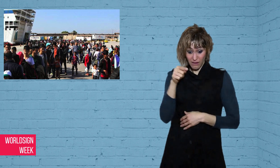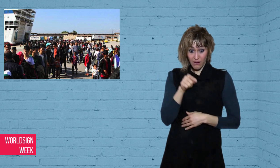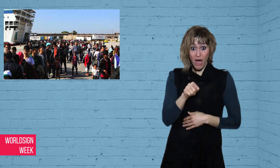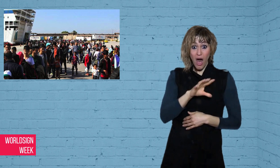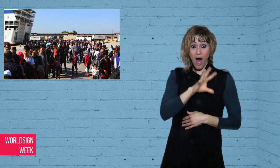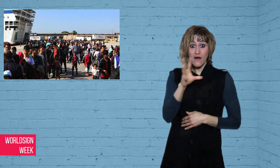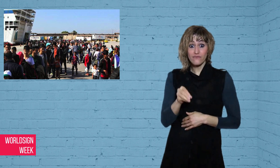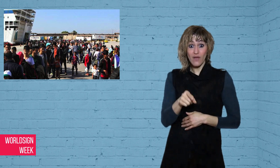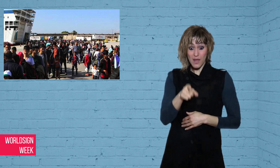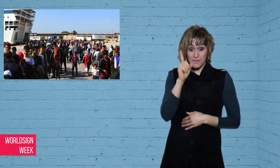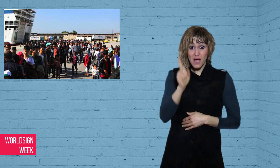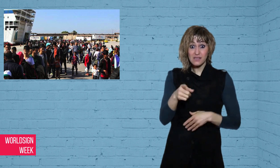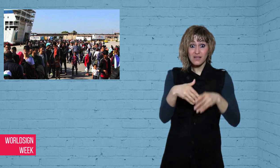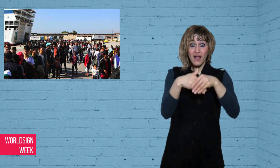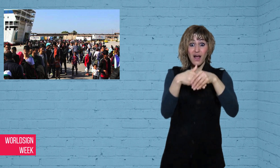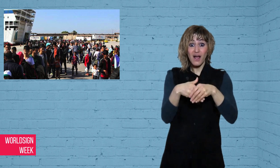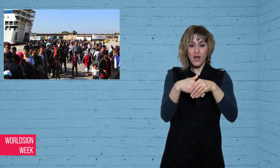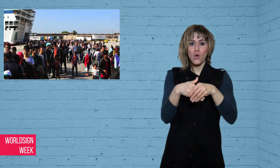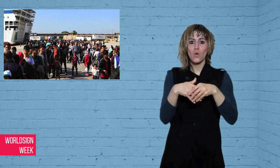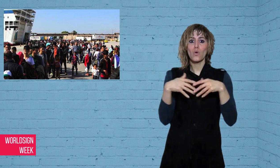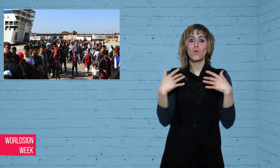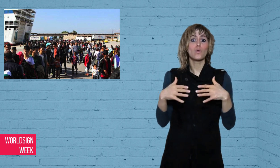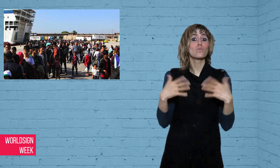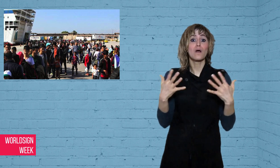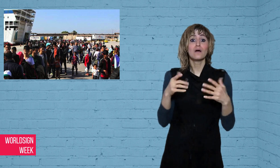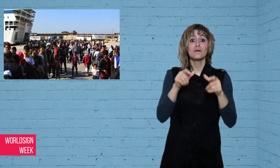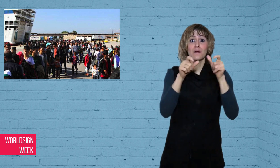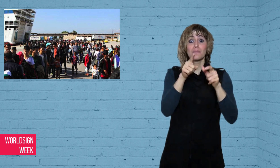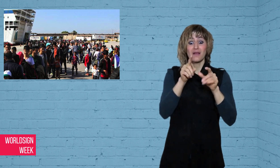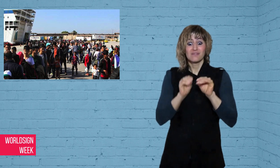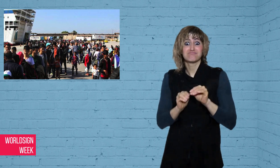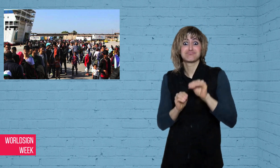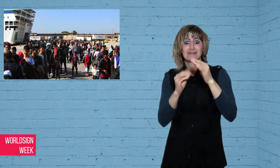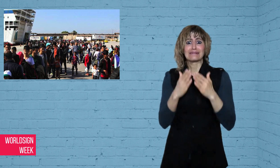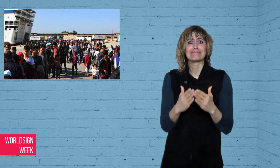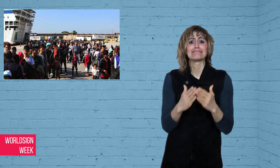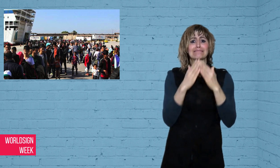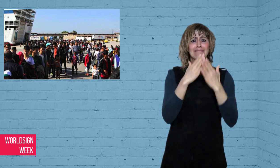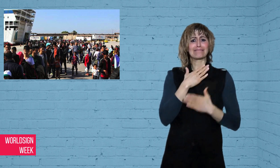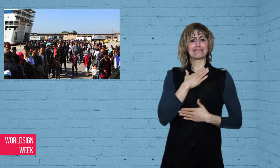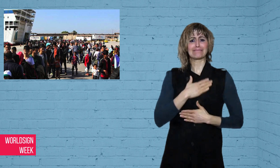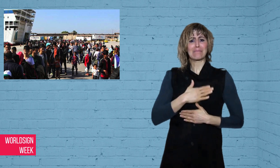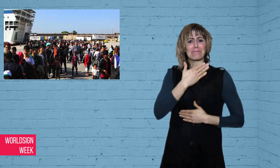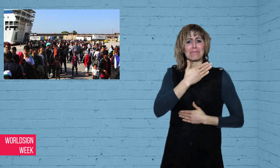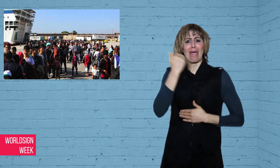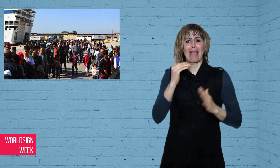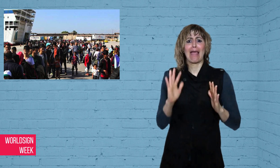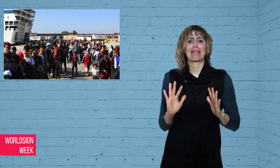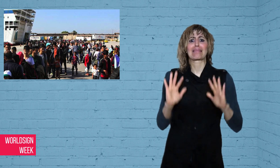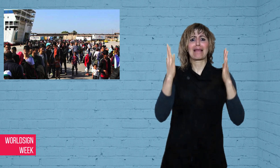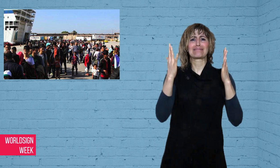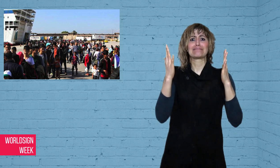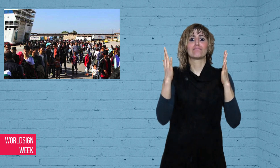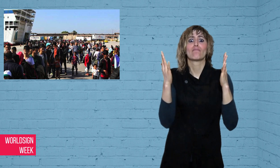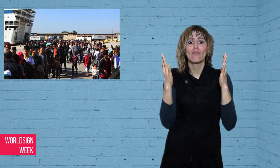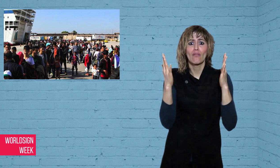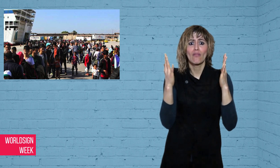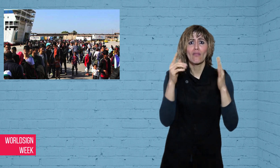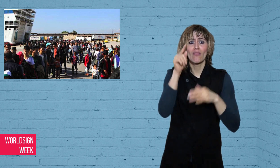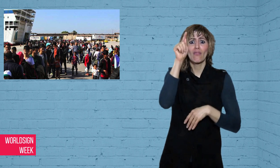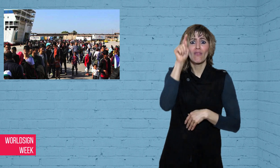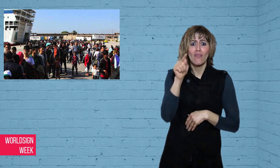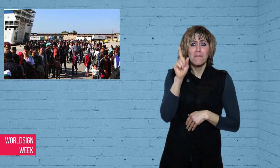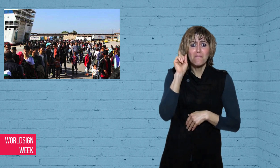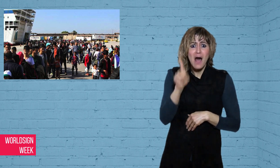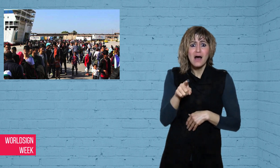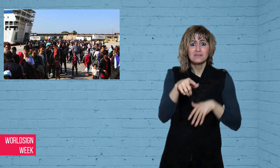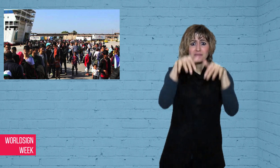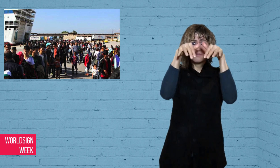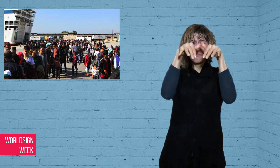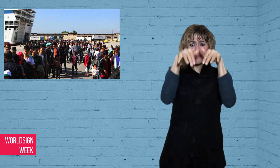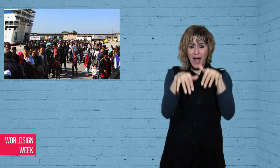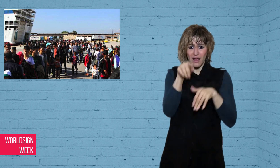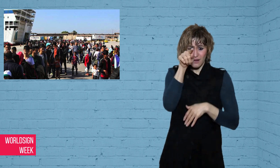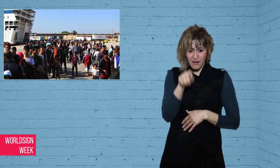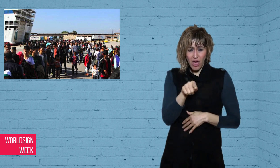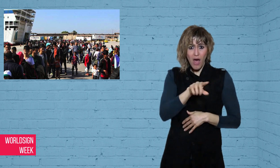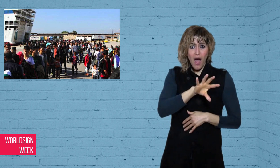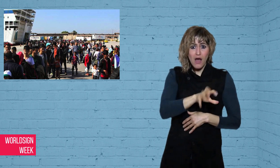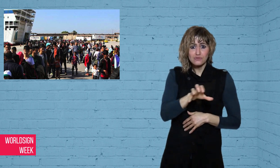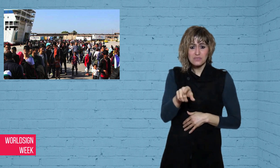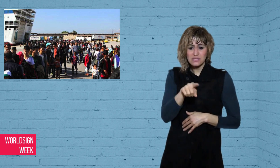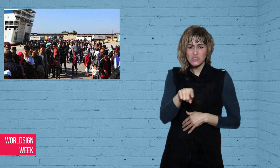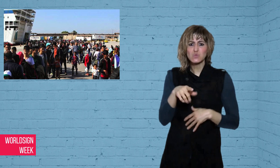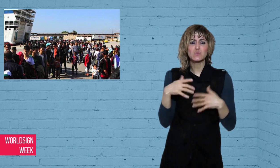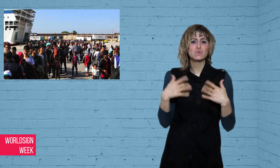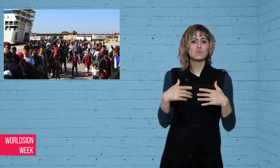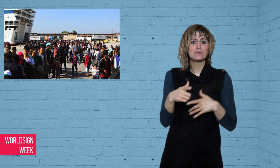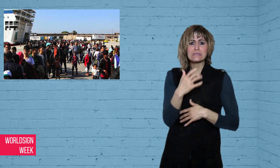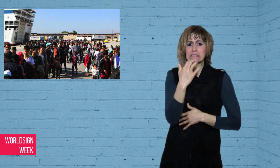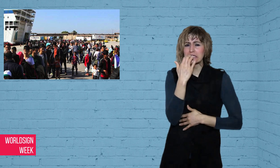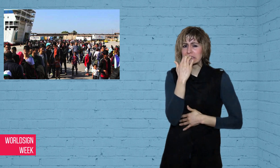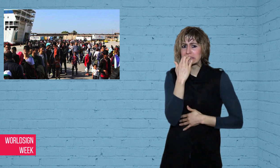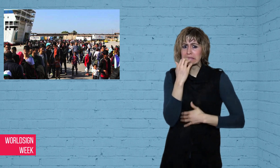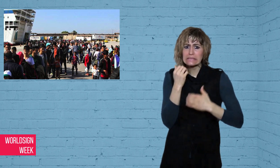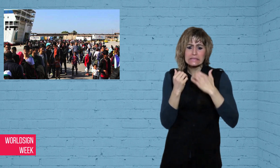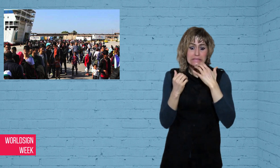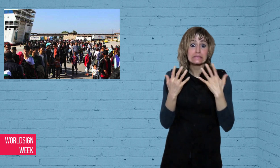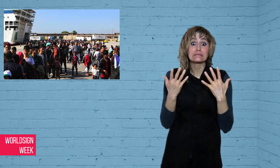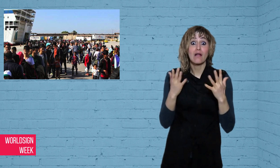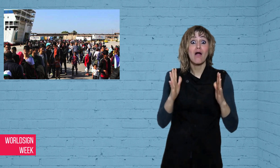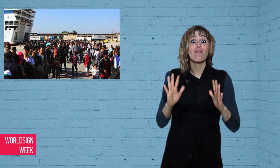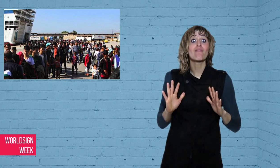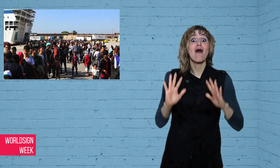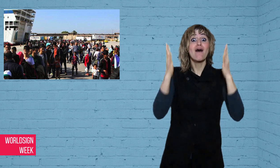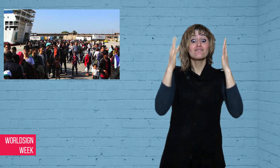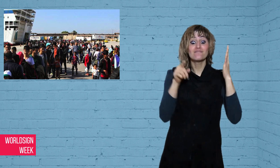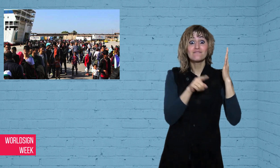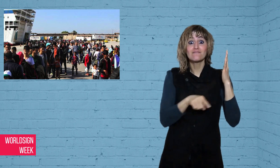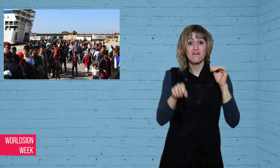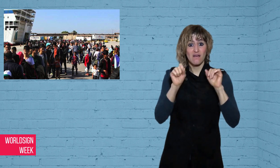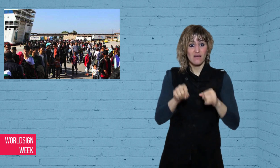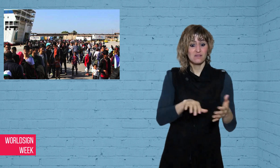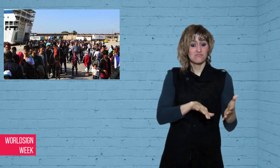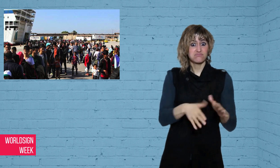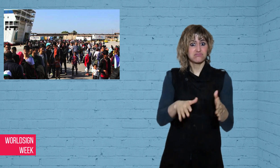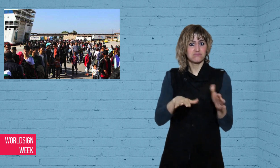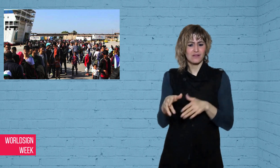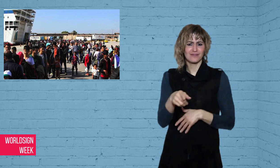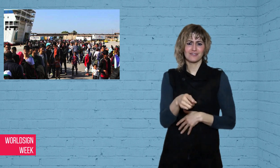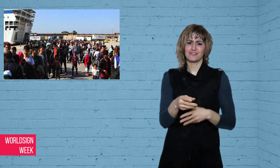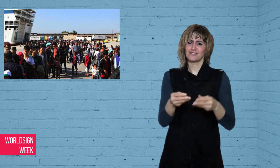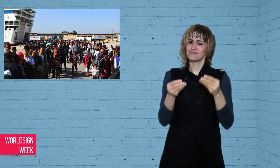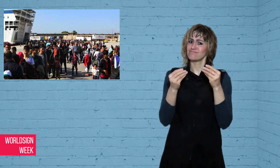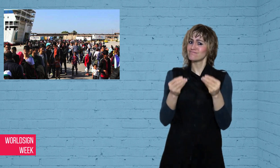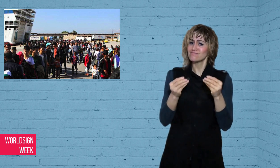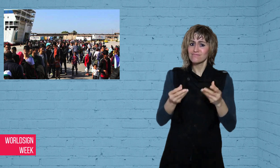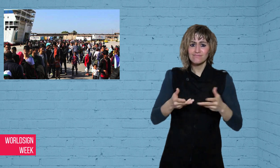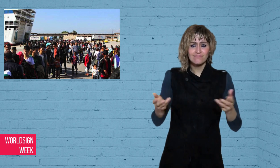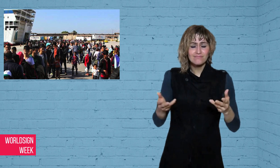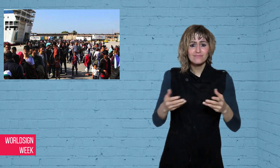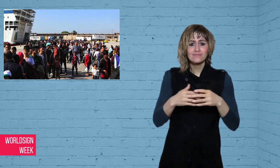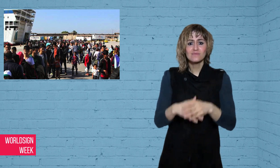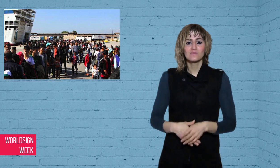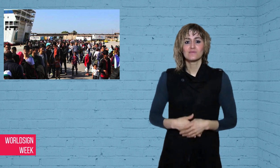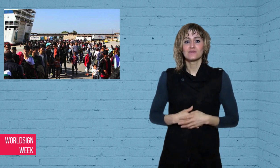potentially life-threatening to them.